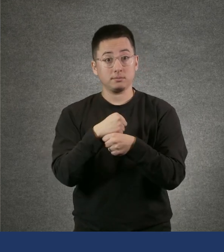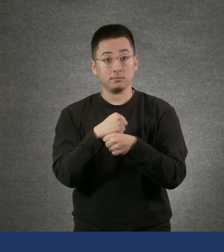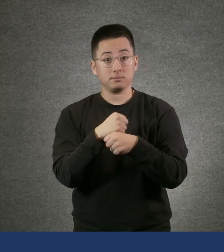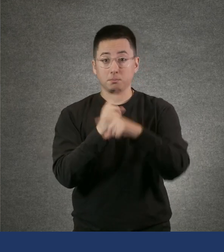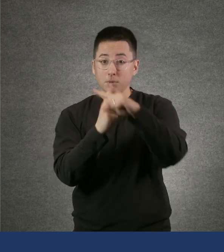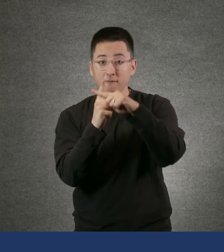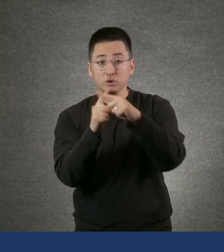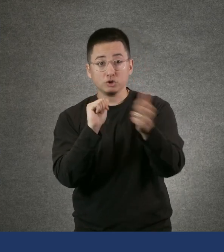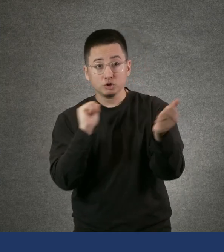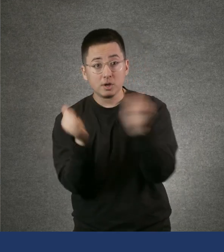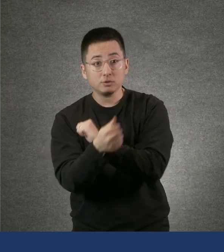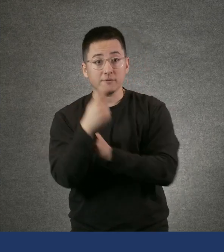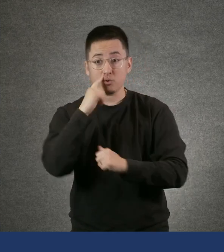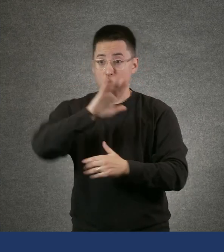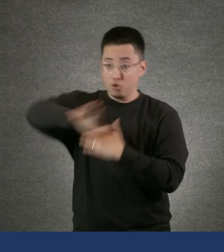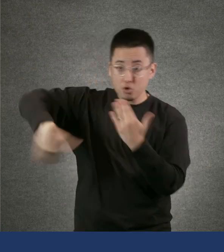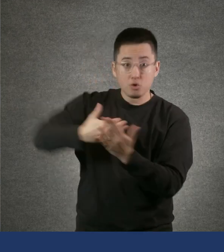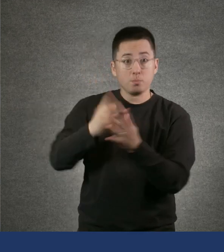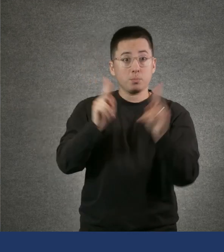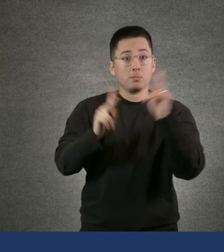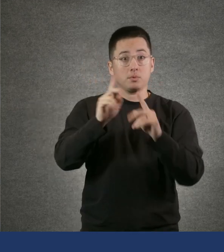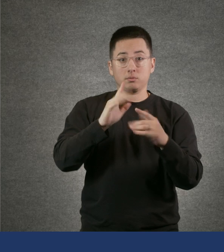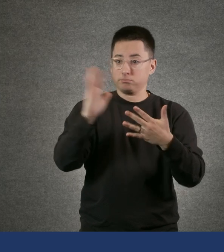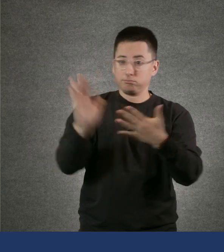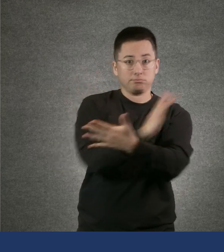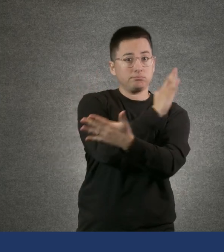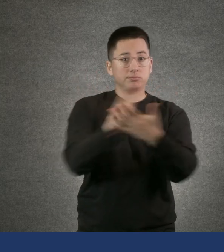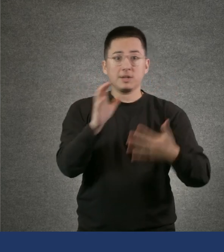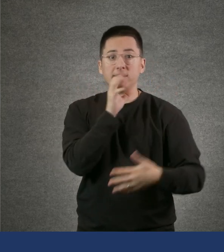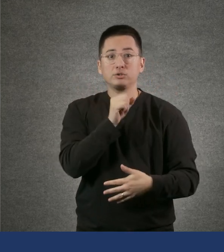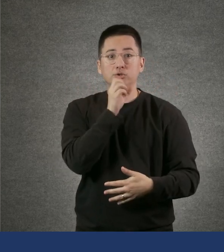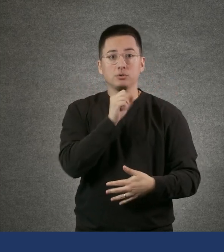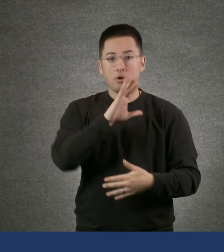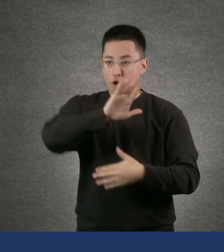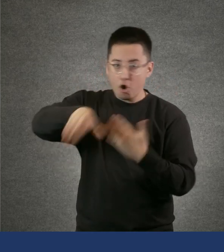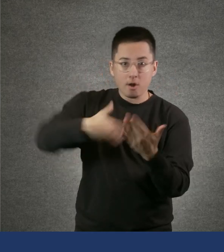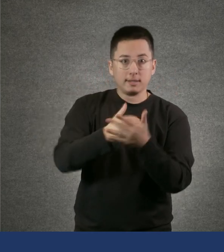that we're making here, positive changes for people of all ages,